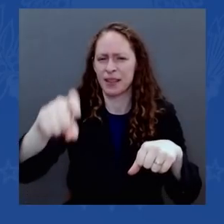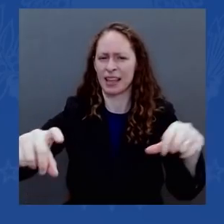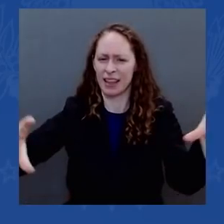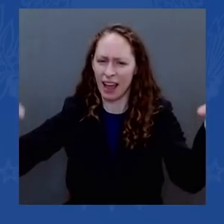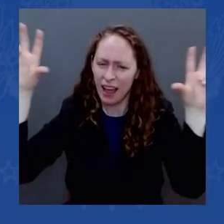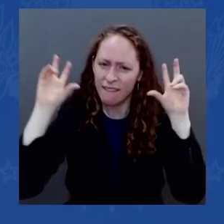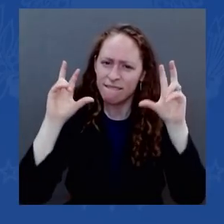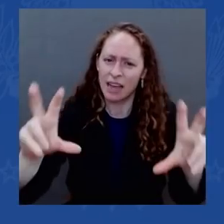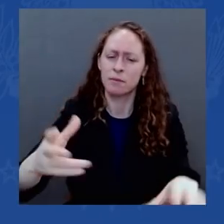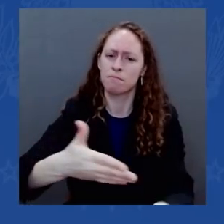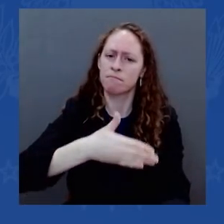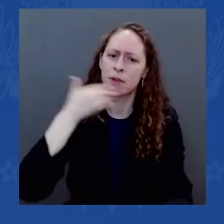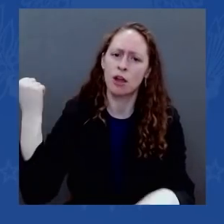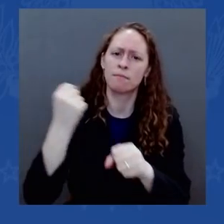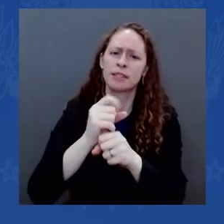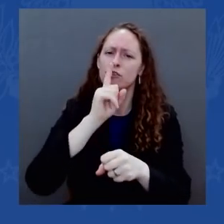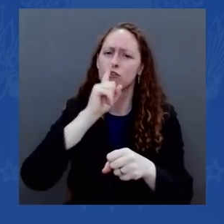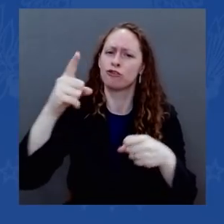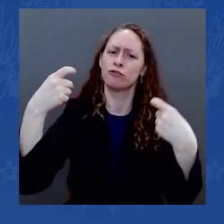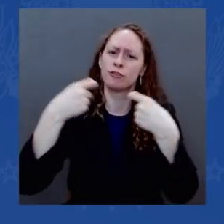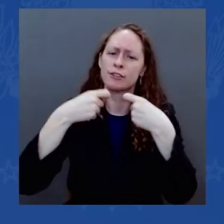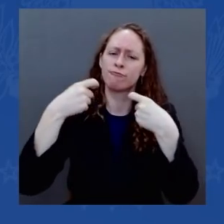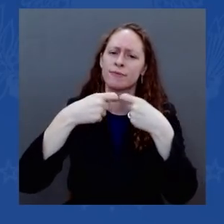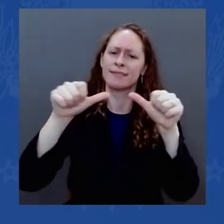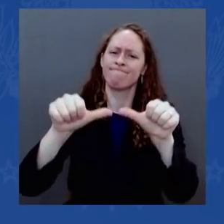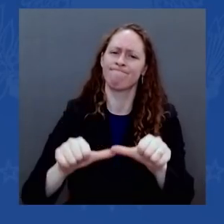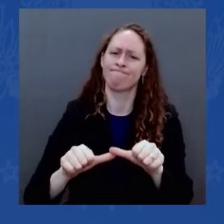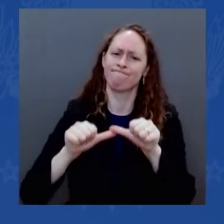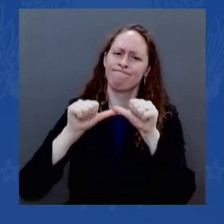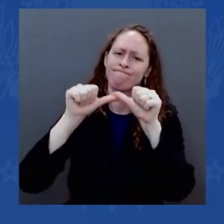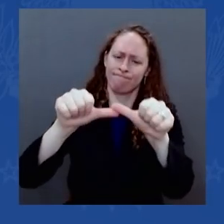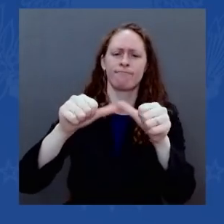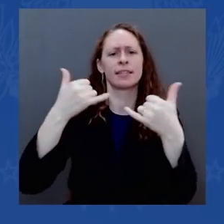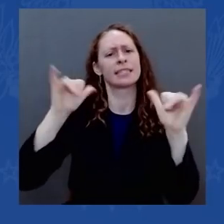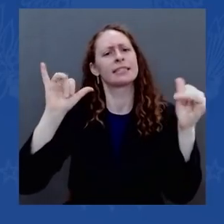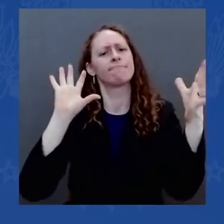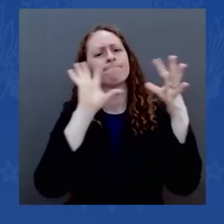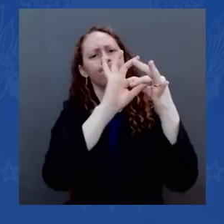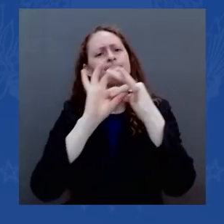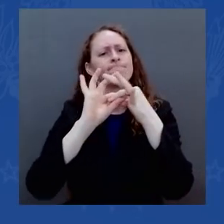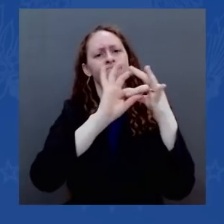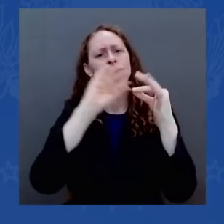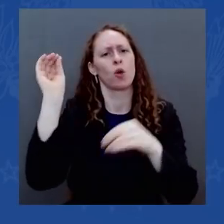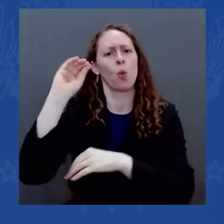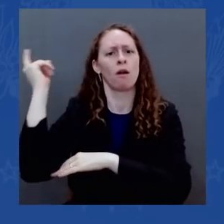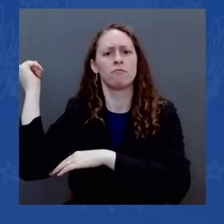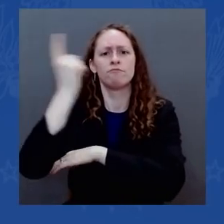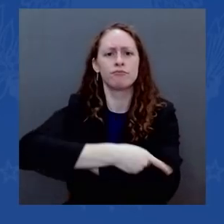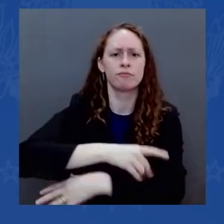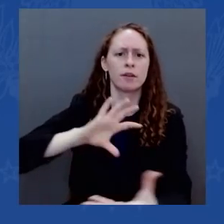And that's going to happen, and it's going to make a big difference. I also want to be clear: We are in this to win.